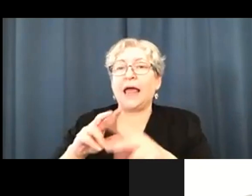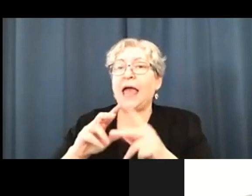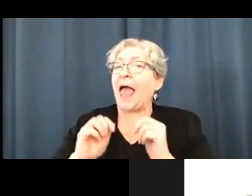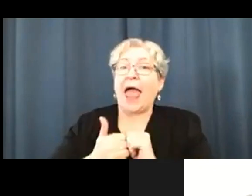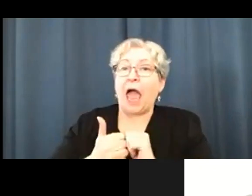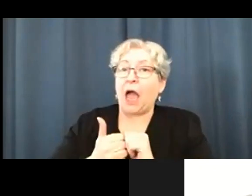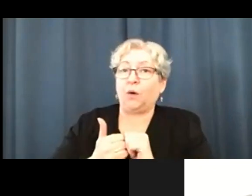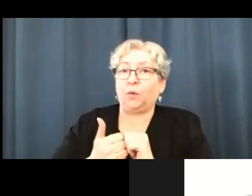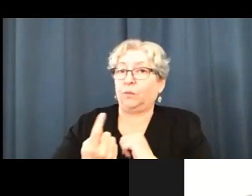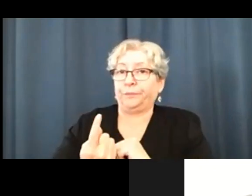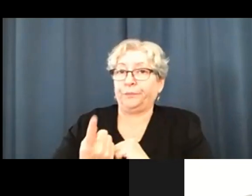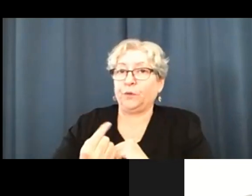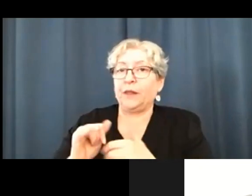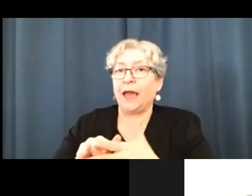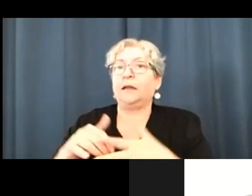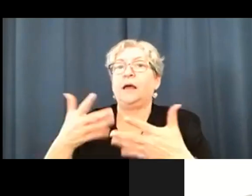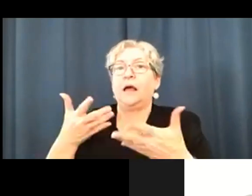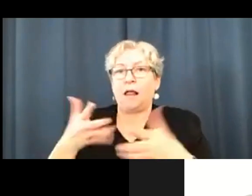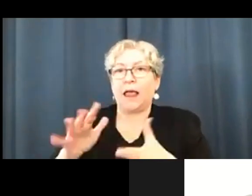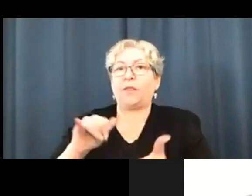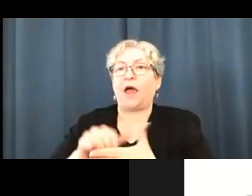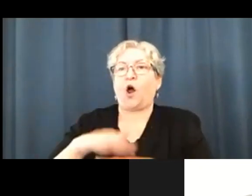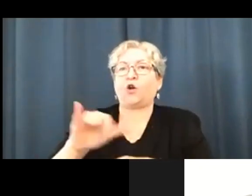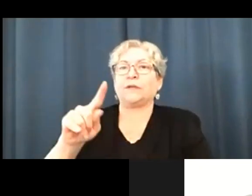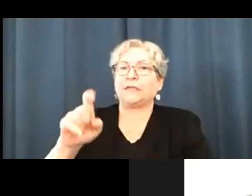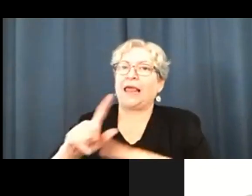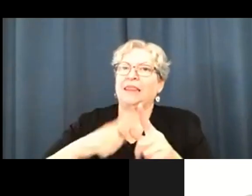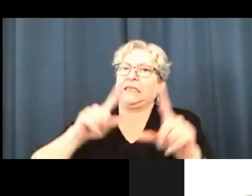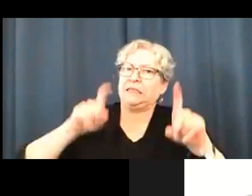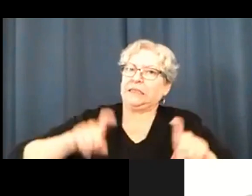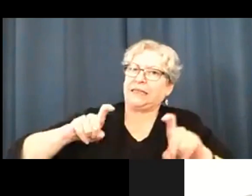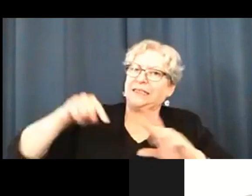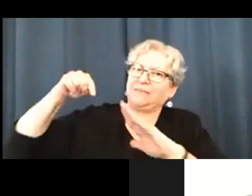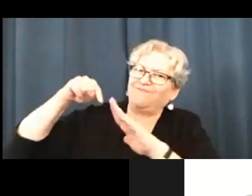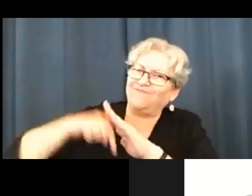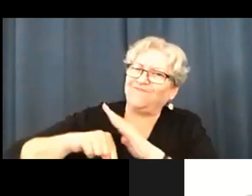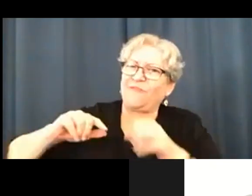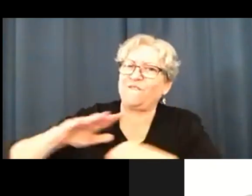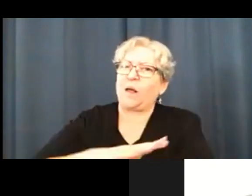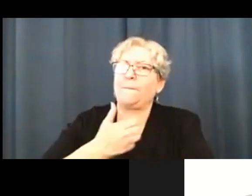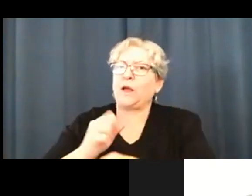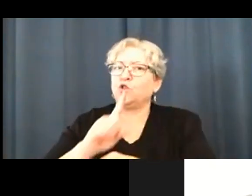is to enable it on your site and then test it thoroughly to make sure that everything is working, because we have tested a lot of sites